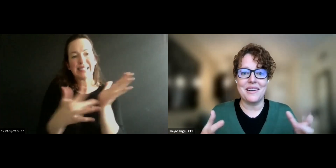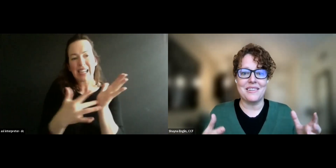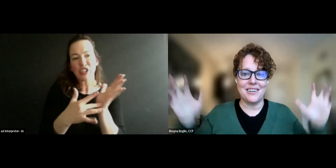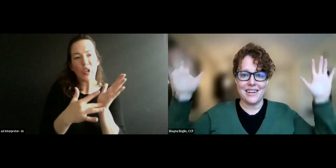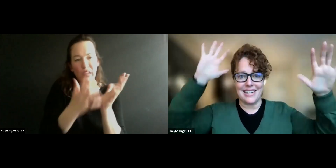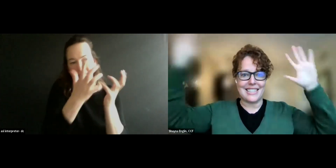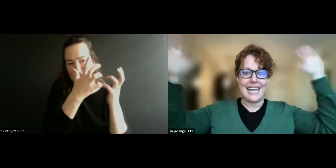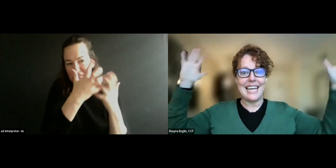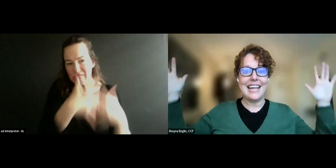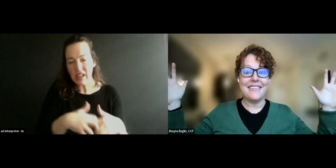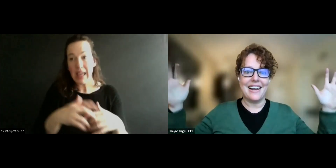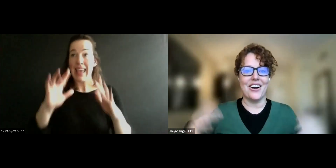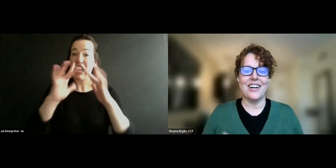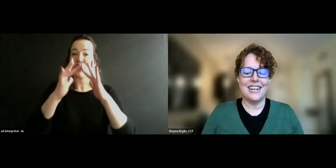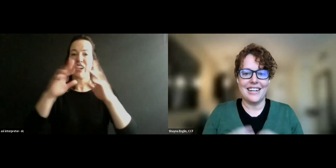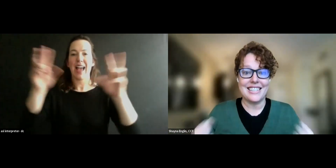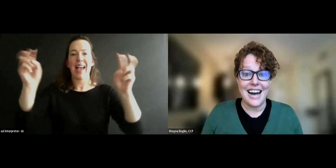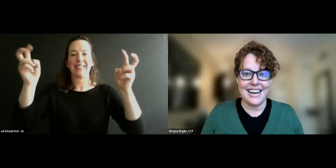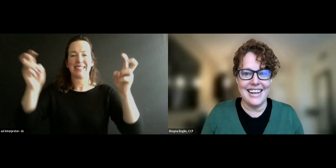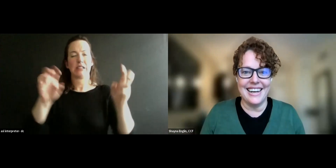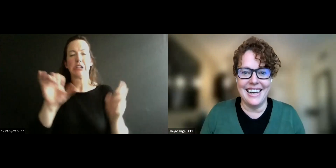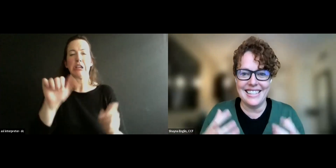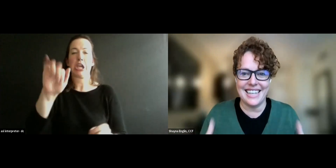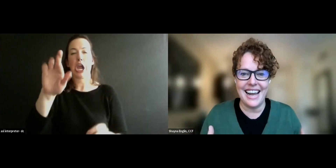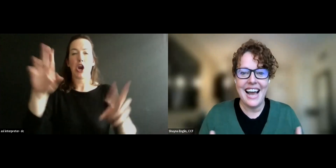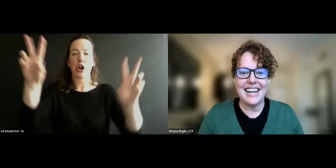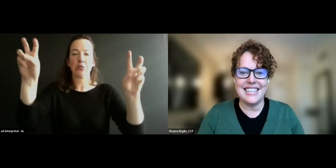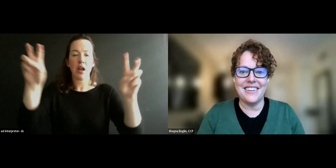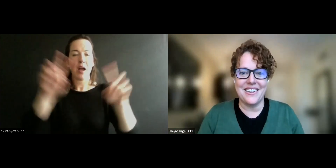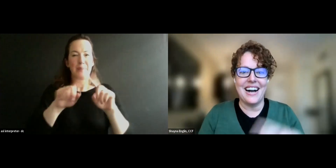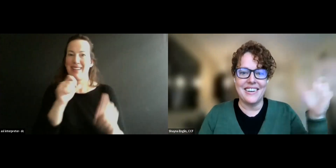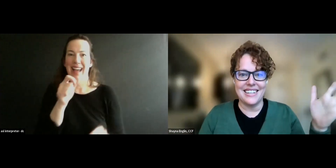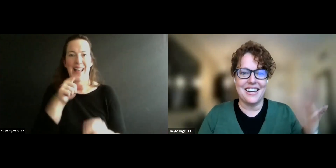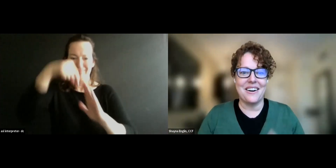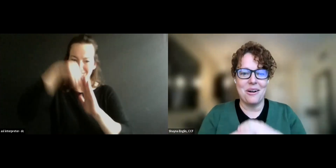think of the Internet as like in the air, it's not. It's in the ground, and it's on